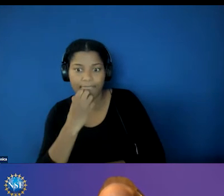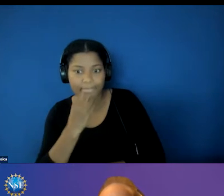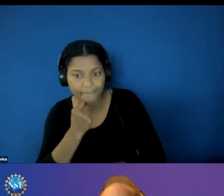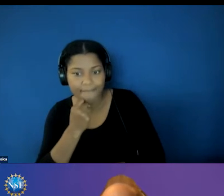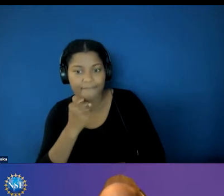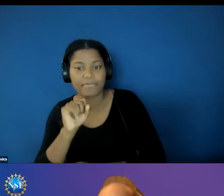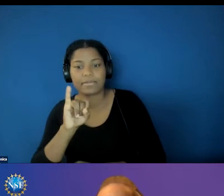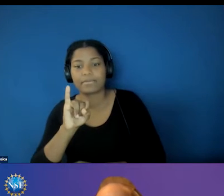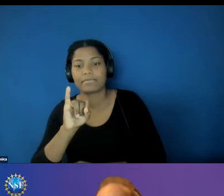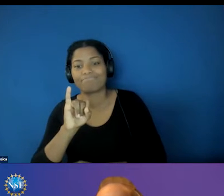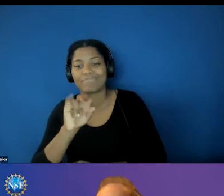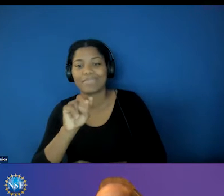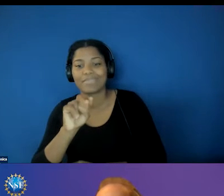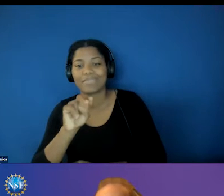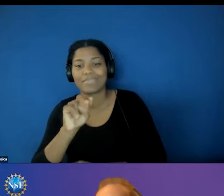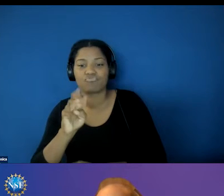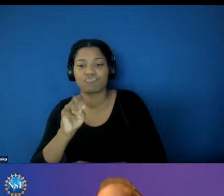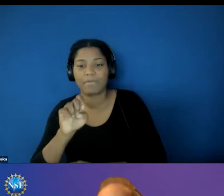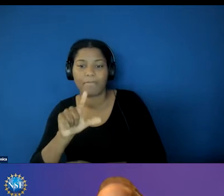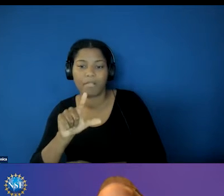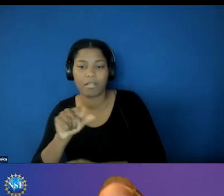but they really love the science even more. That is,